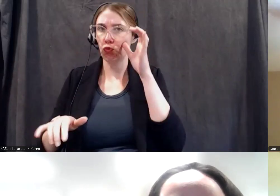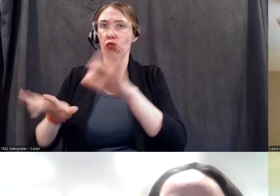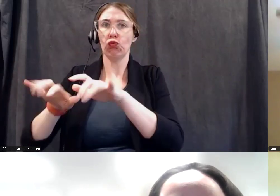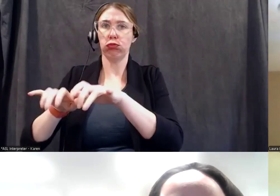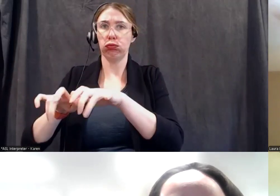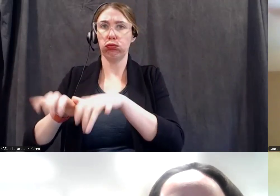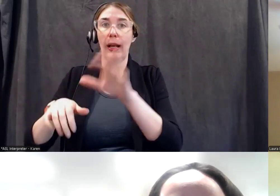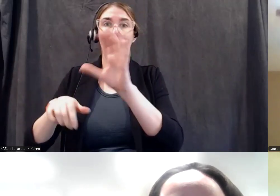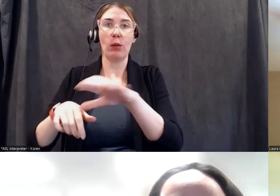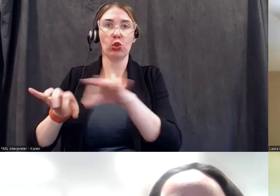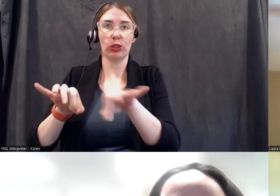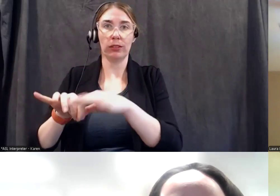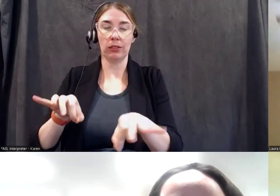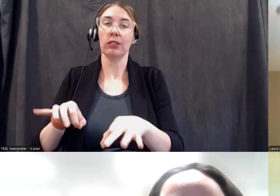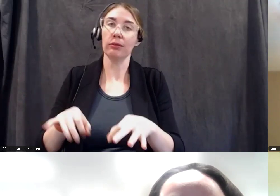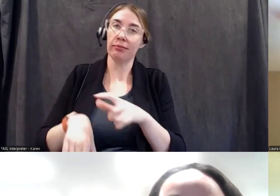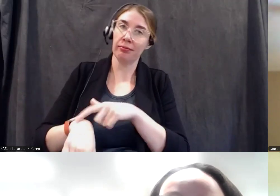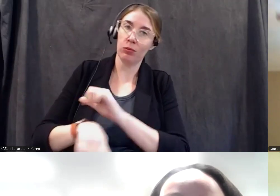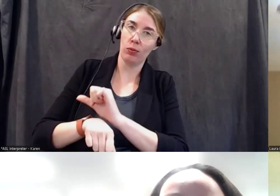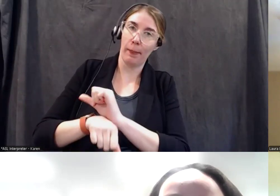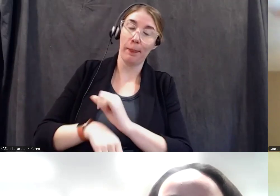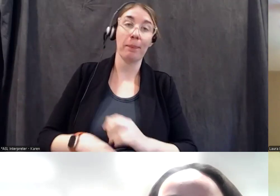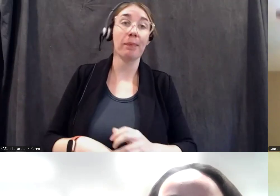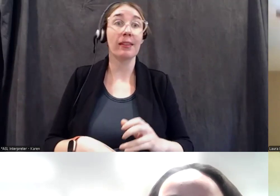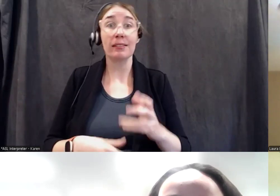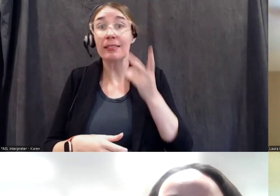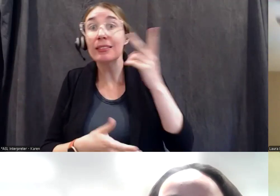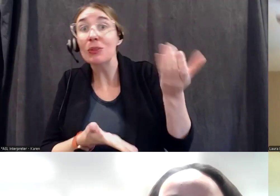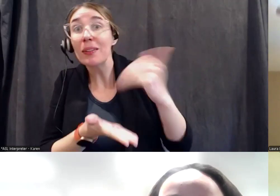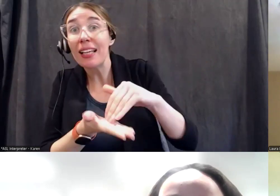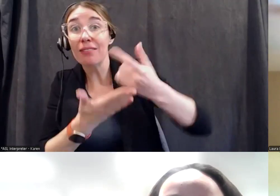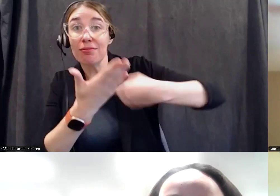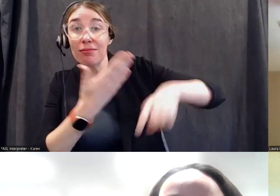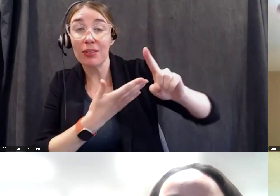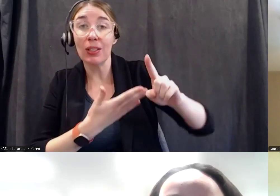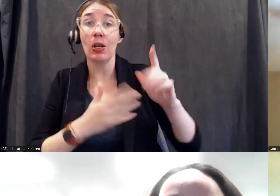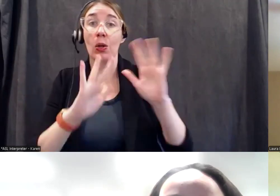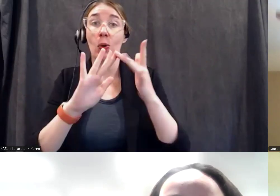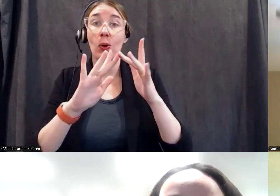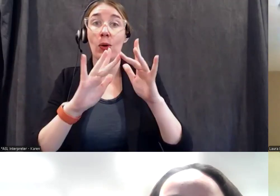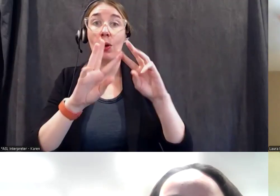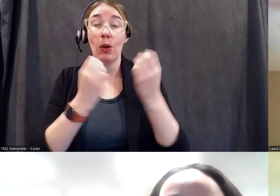Hope to see you back maybe next week for a webinar on augmentive and alternative communication event